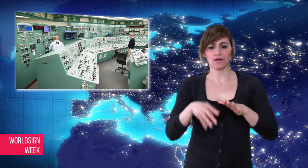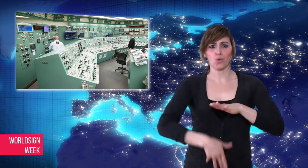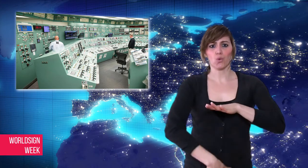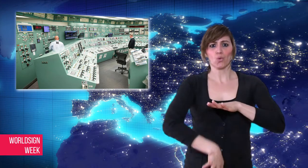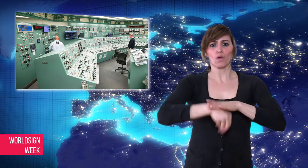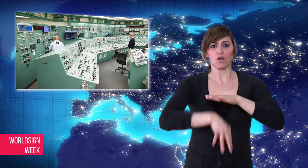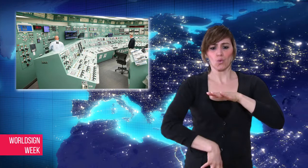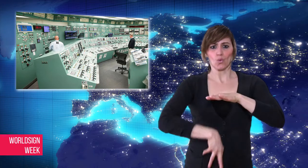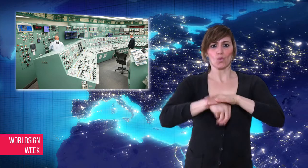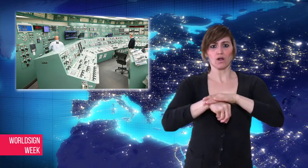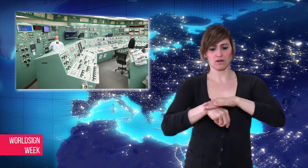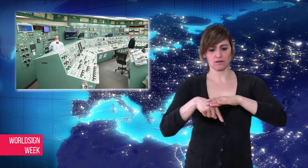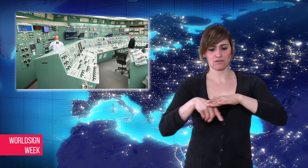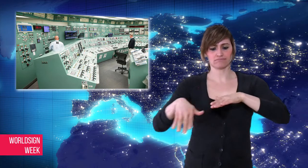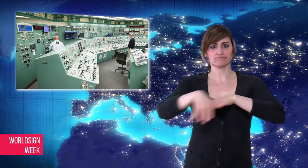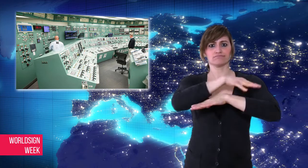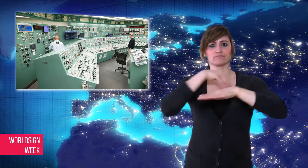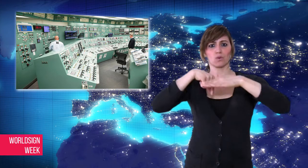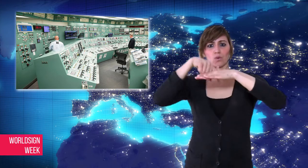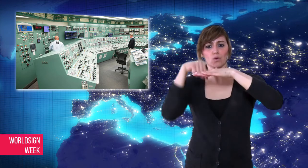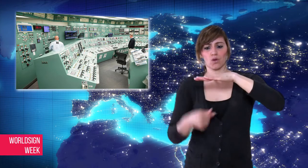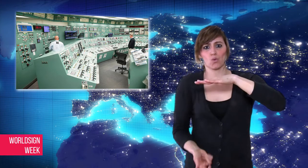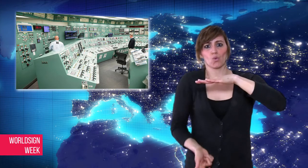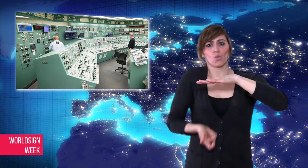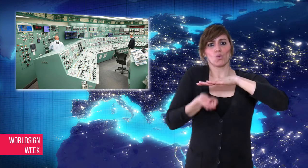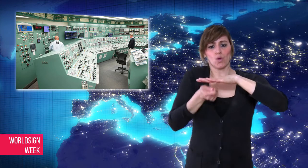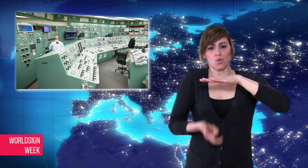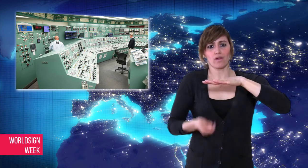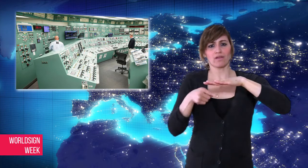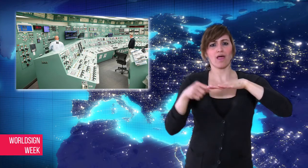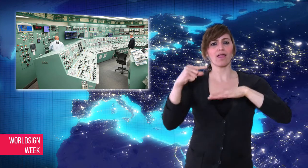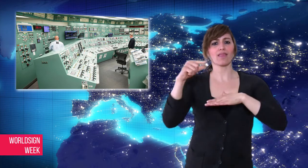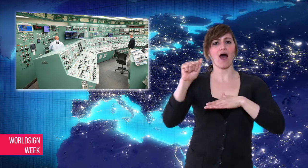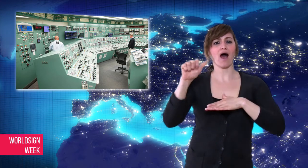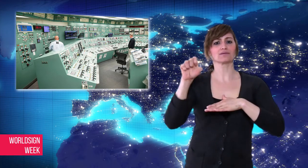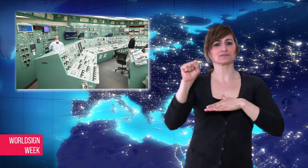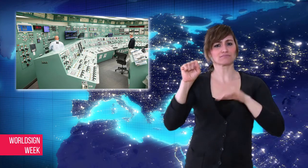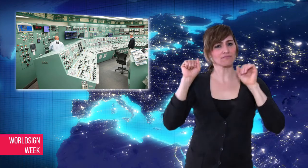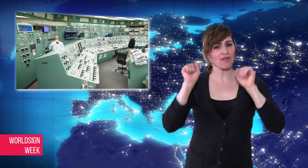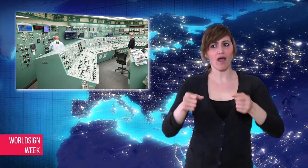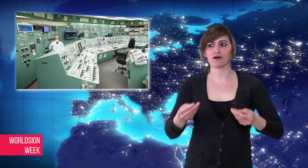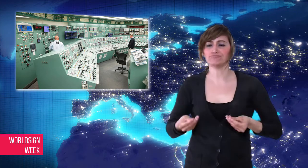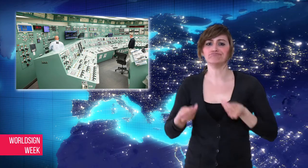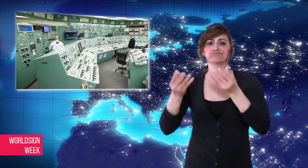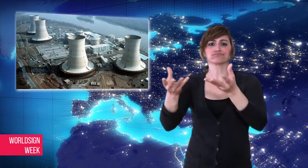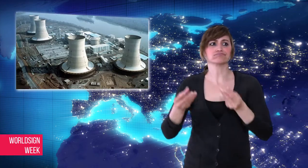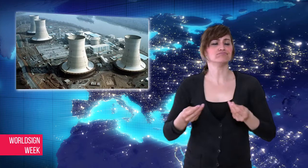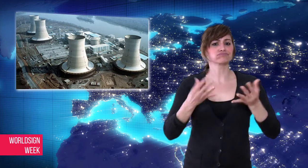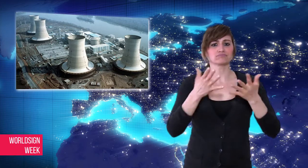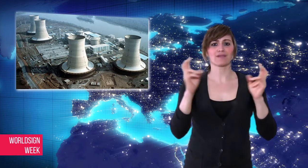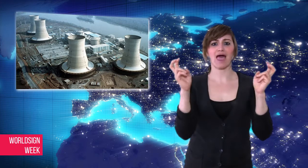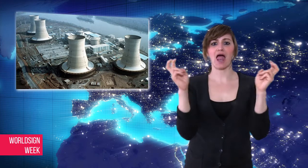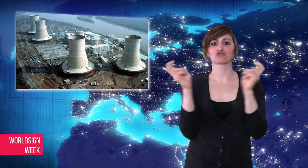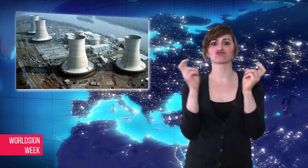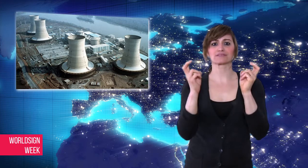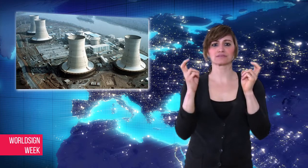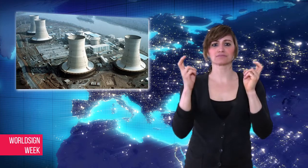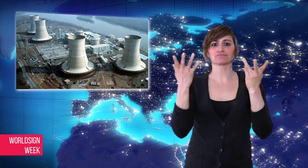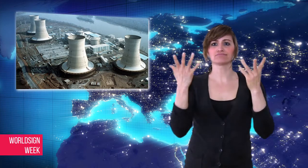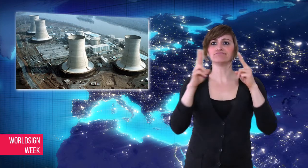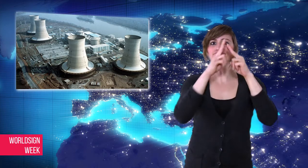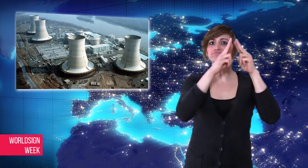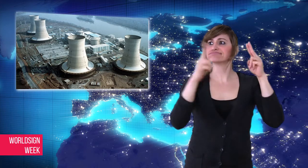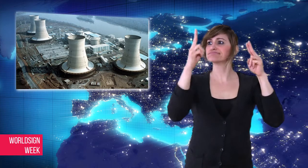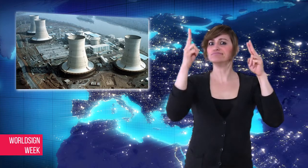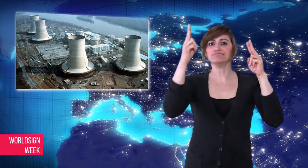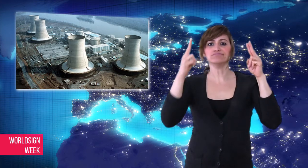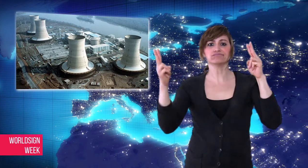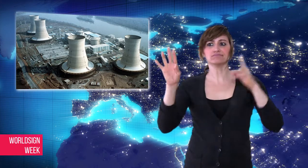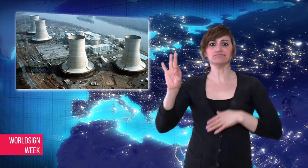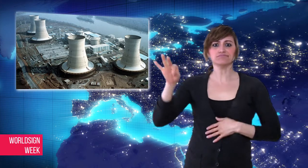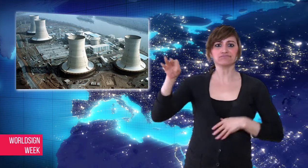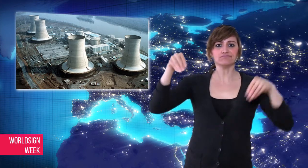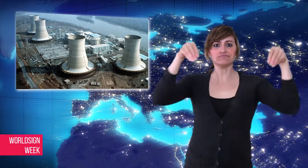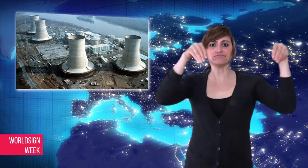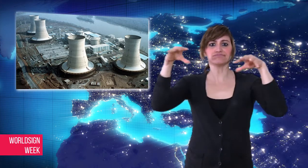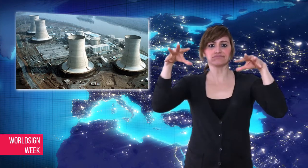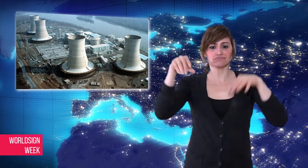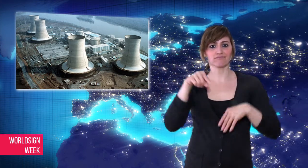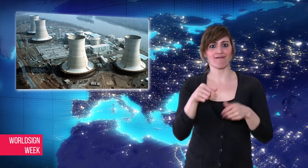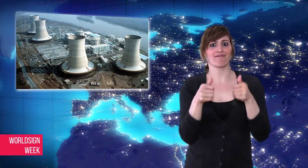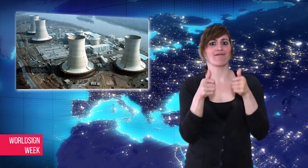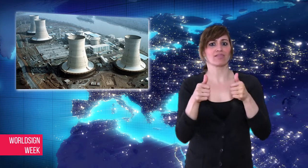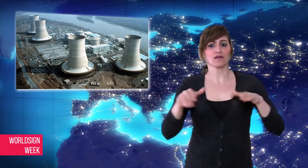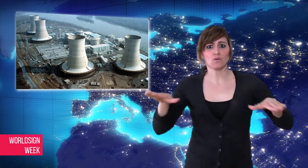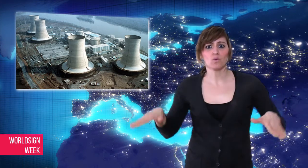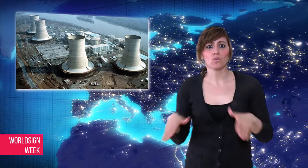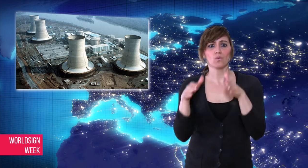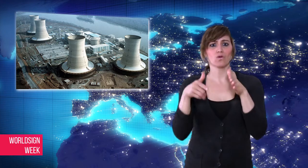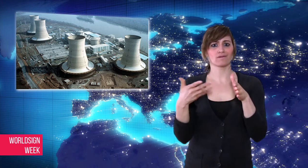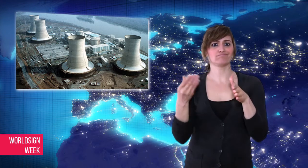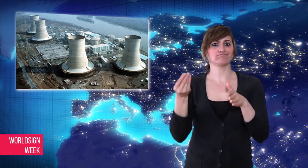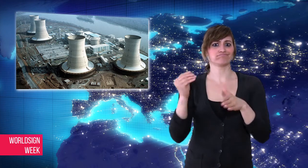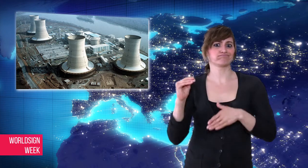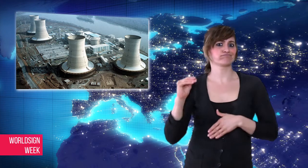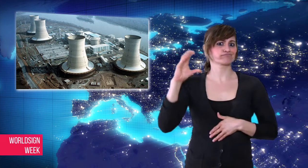compete with huge supply of cheap